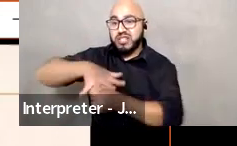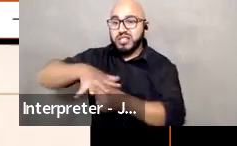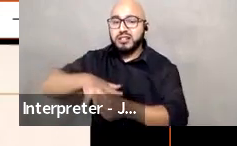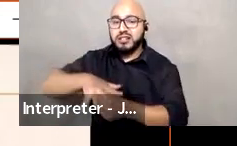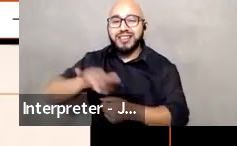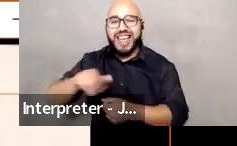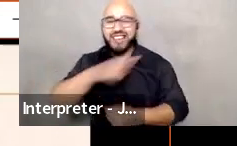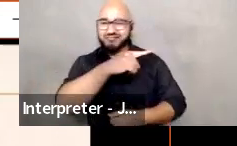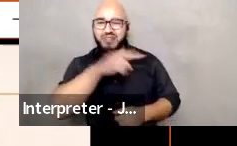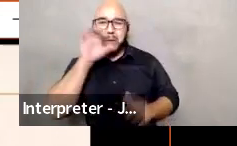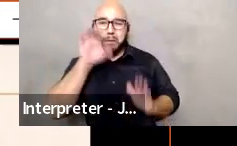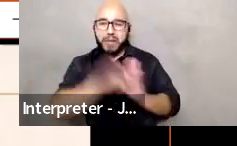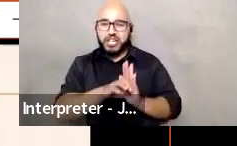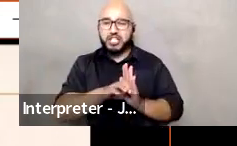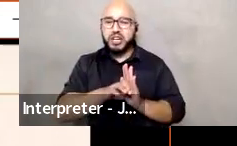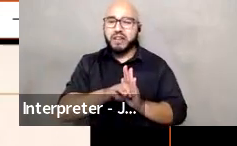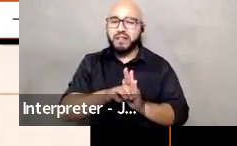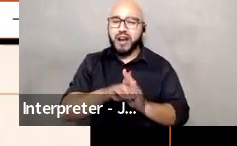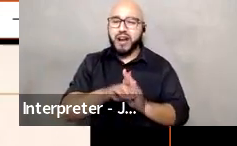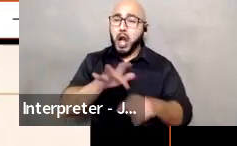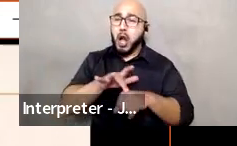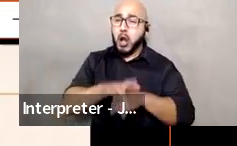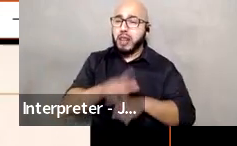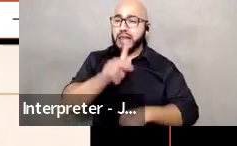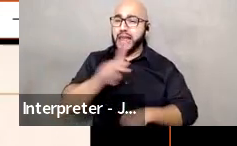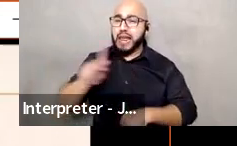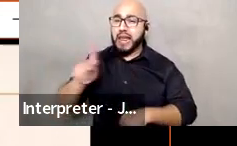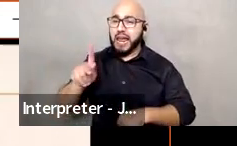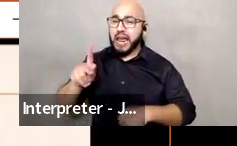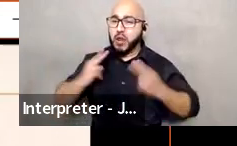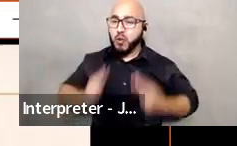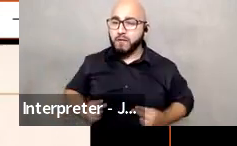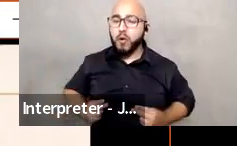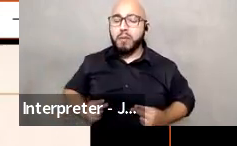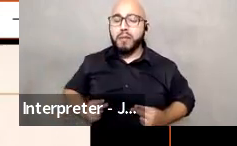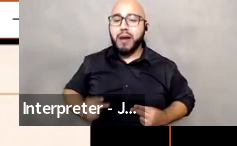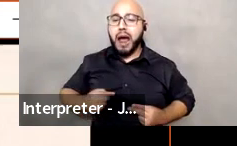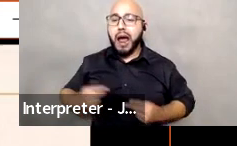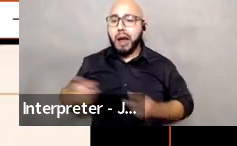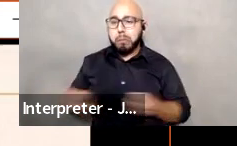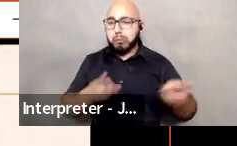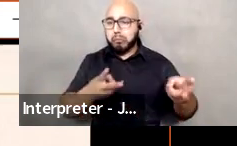Of of an early KKK uniform. I put it. Up here because.